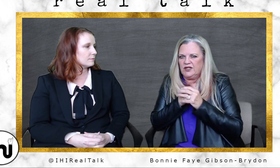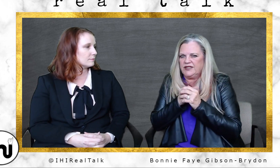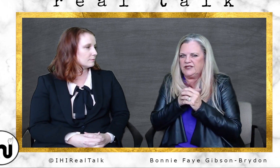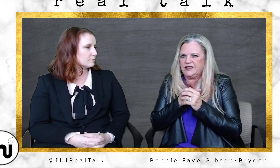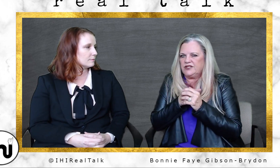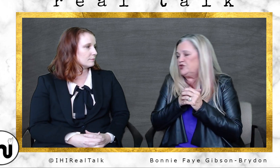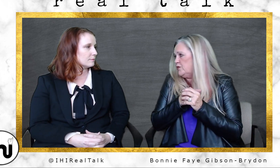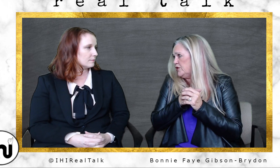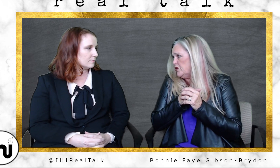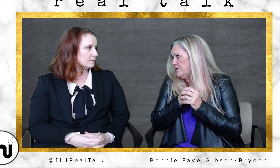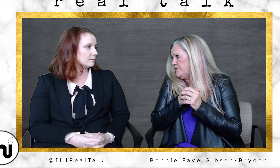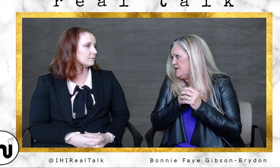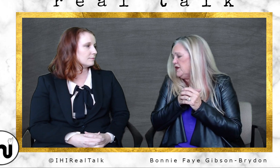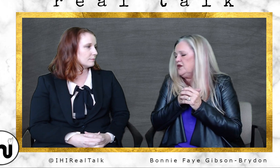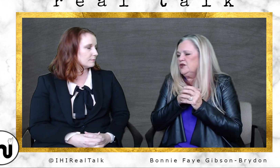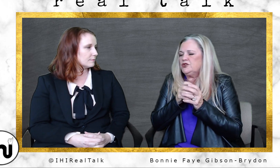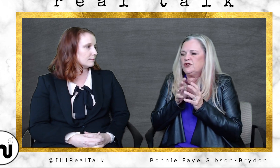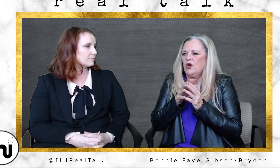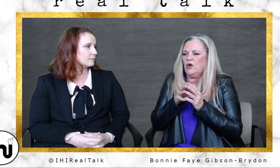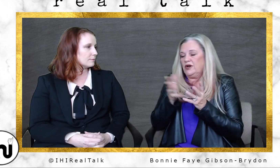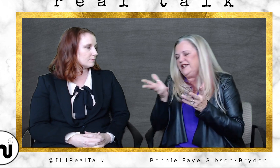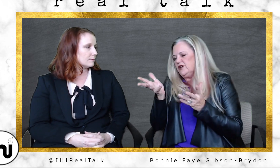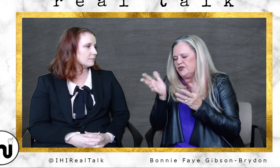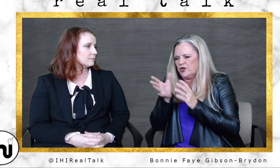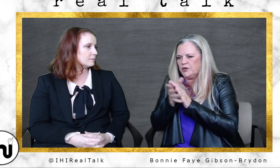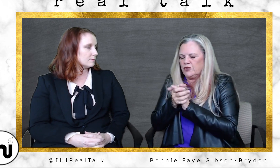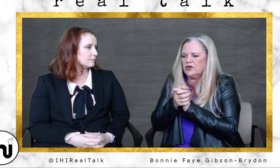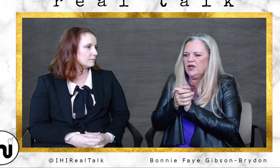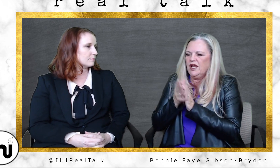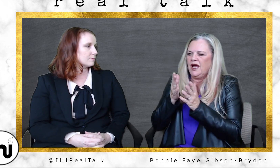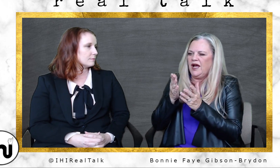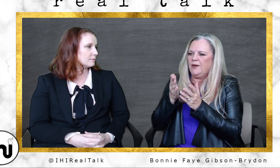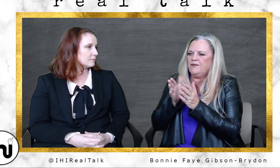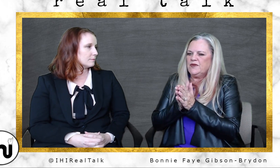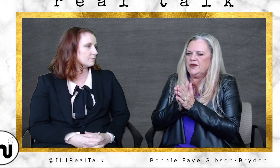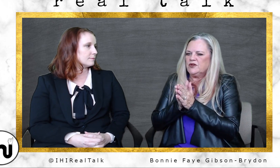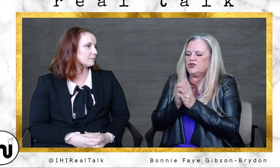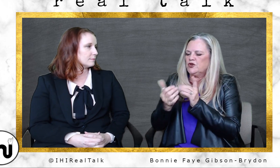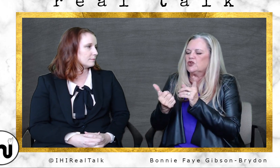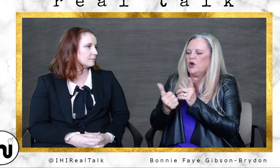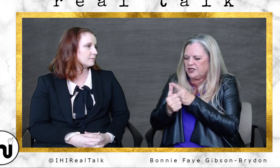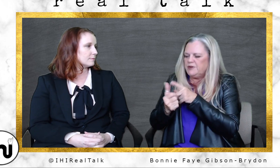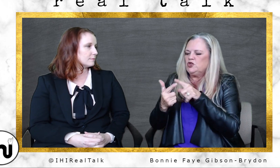legalese interpreter, errr, legal interpreter. So you're going to be doing